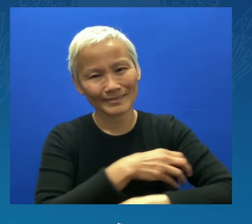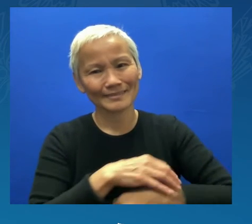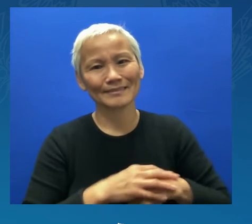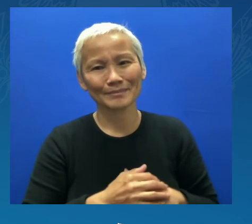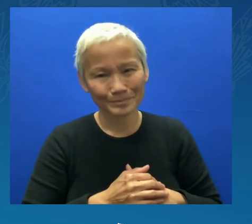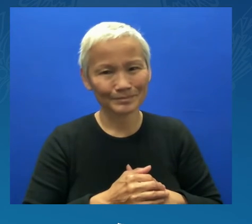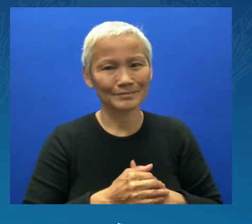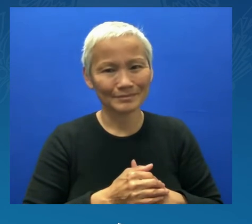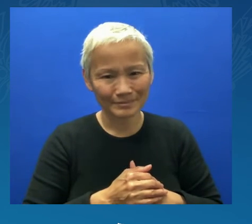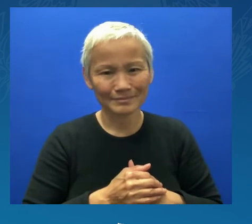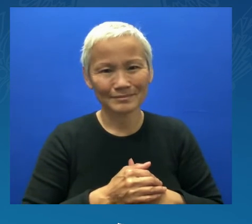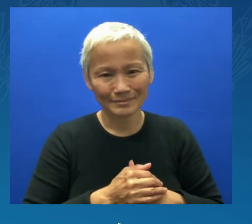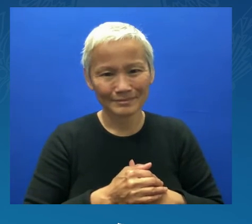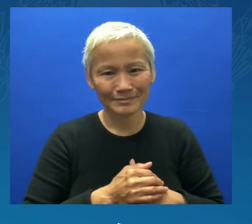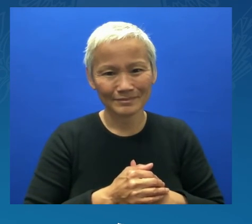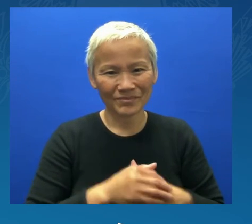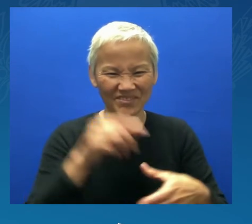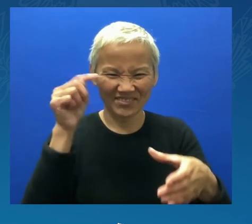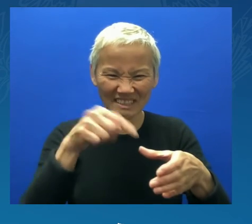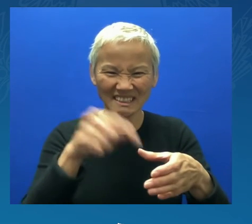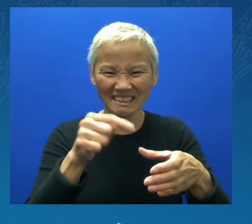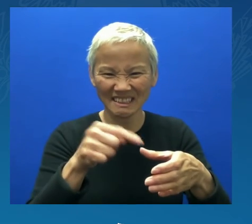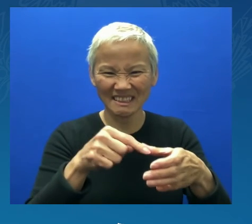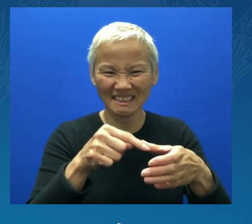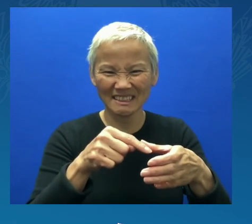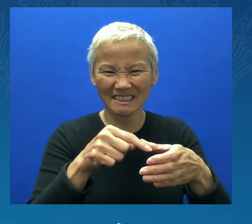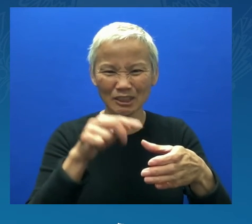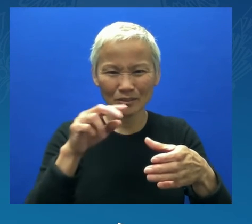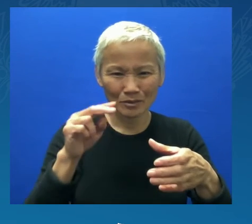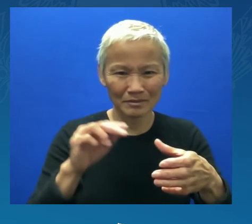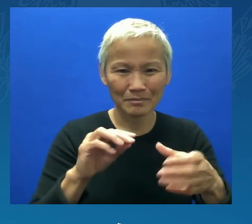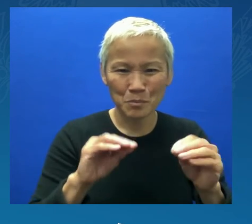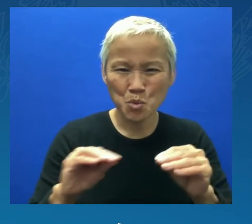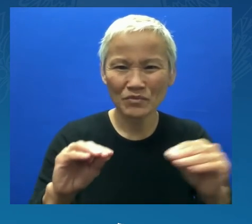And on the issue of choice, this is about a movement